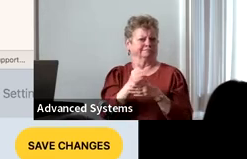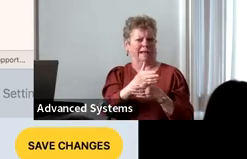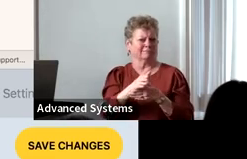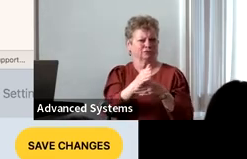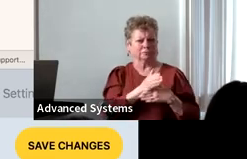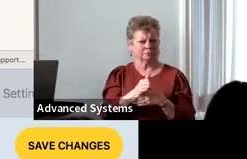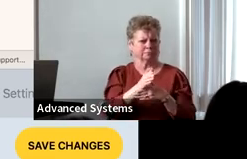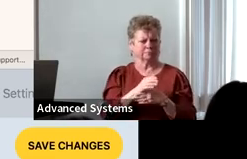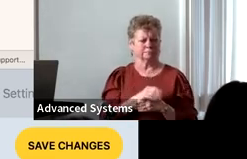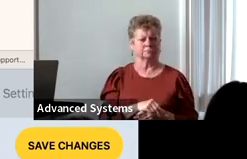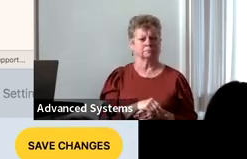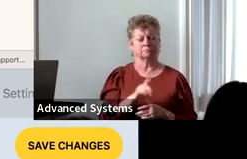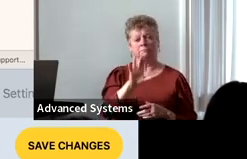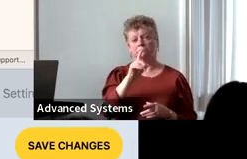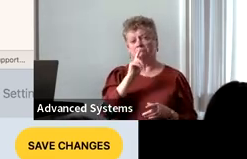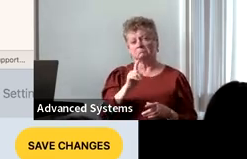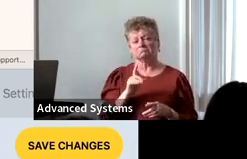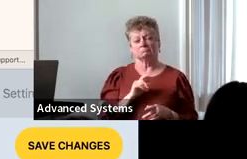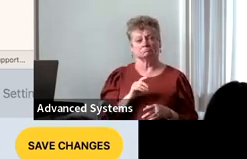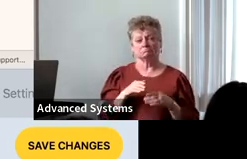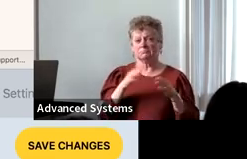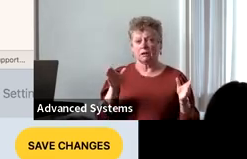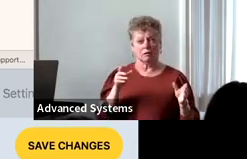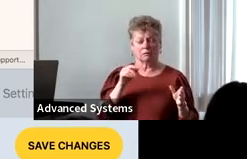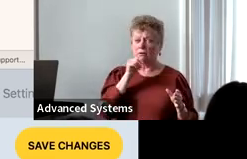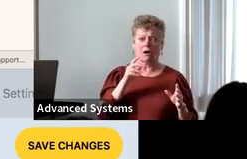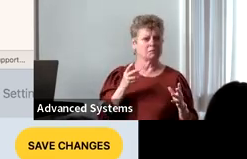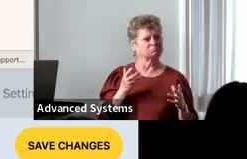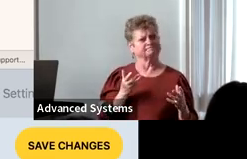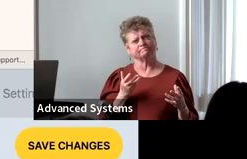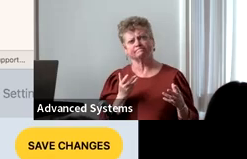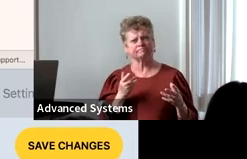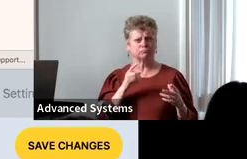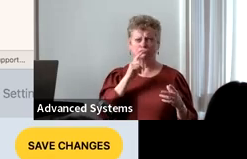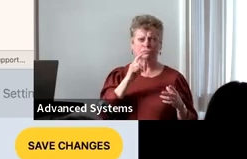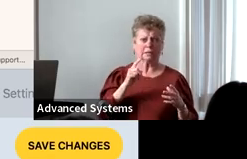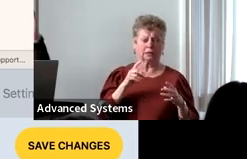In general, there aren't significant, any significant statistically reliable concerns